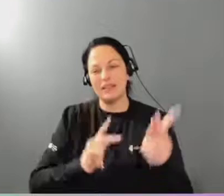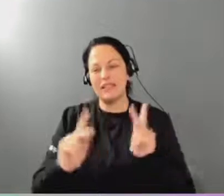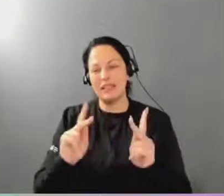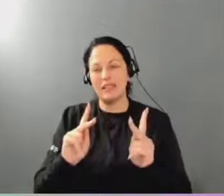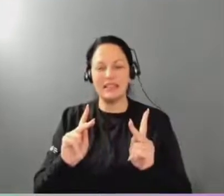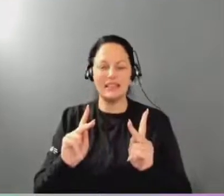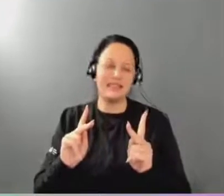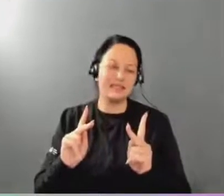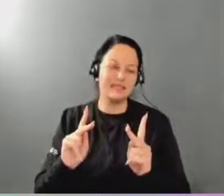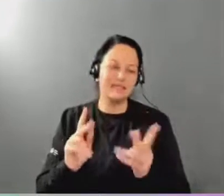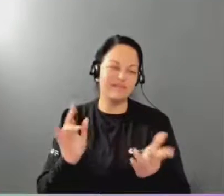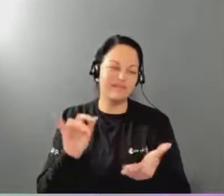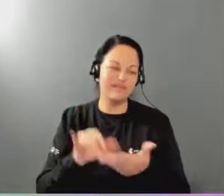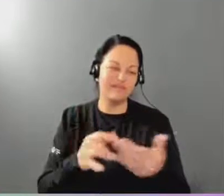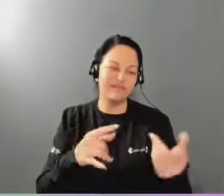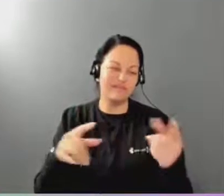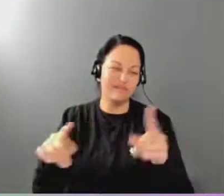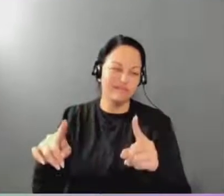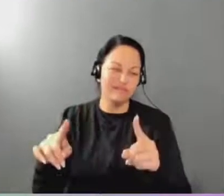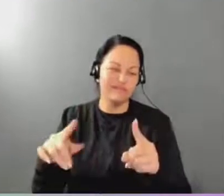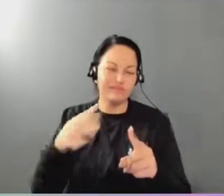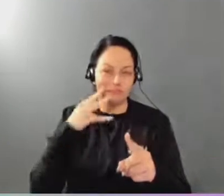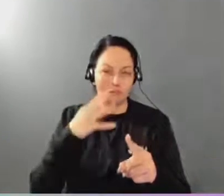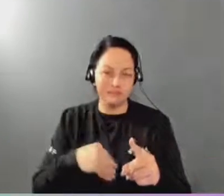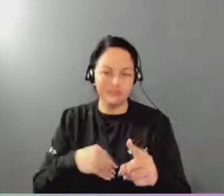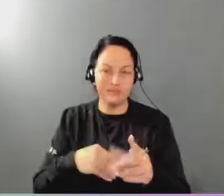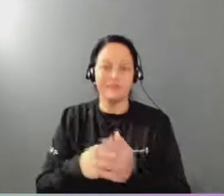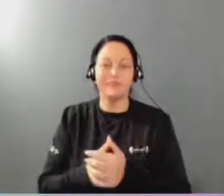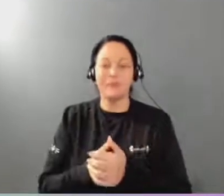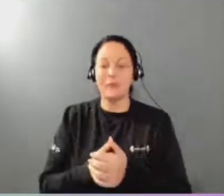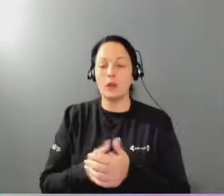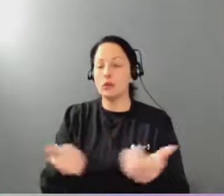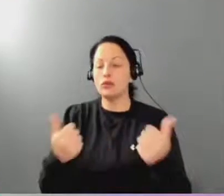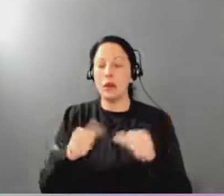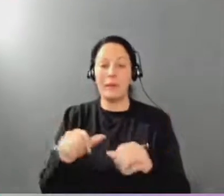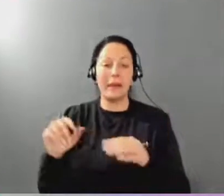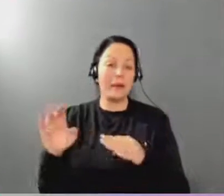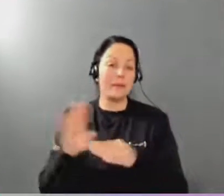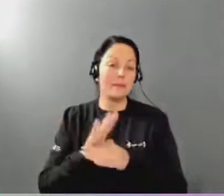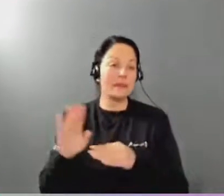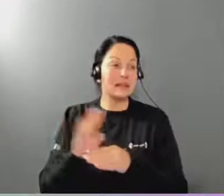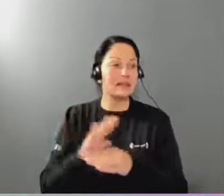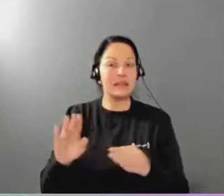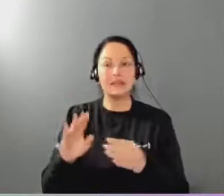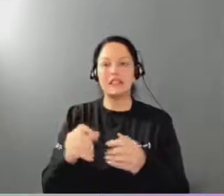not everybody experiences the thing the way that they do. So are a lot of people that's what that is. All the answers